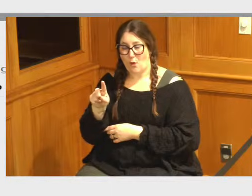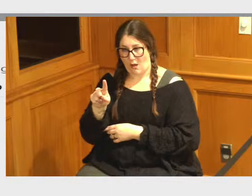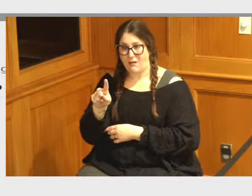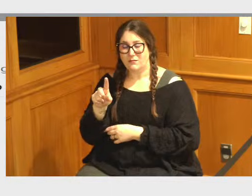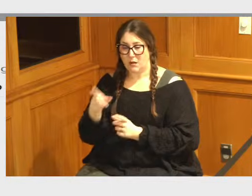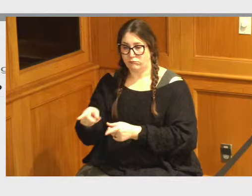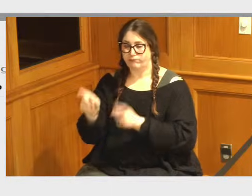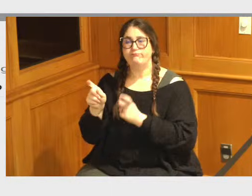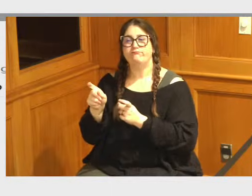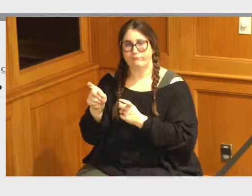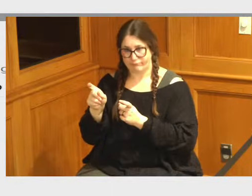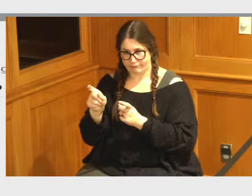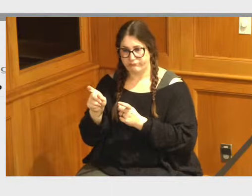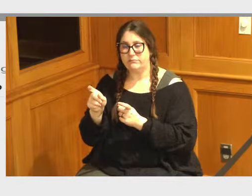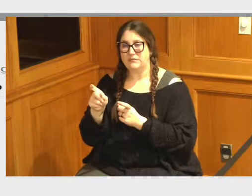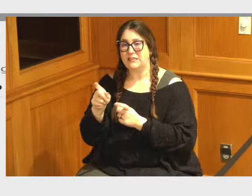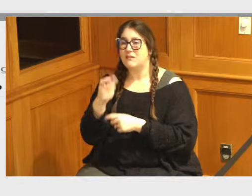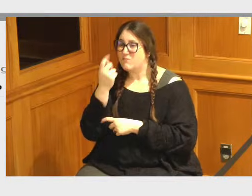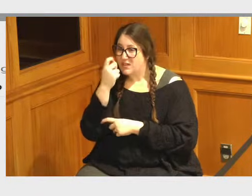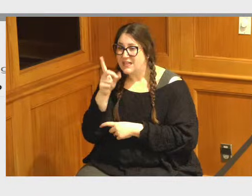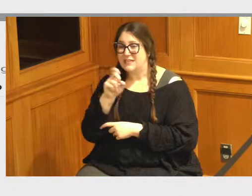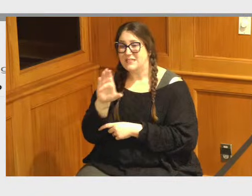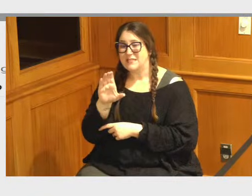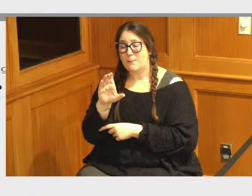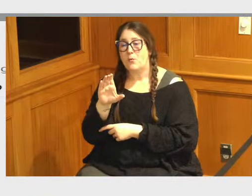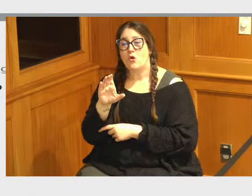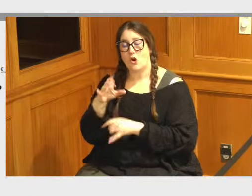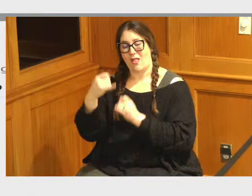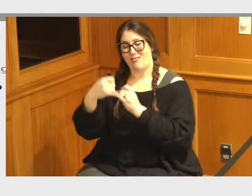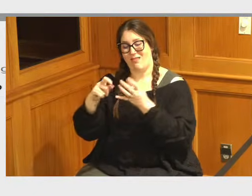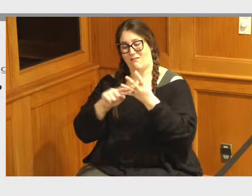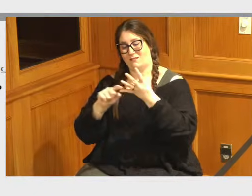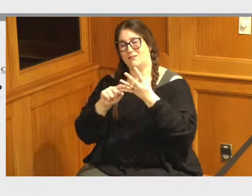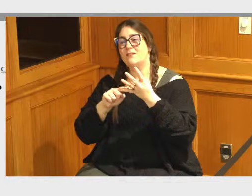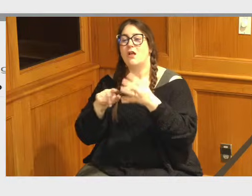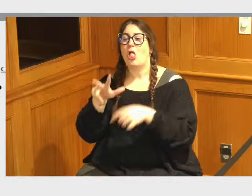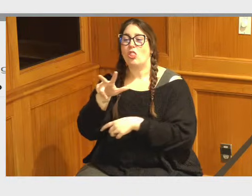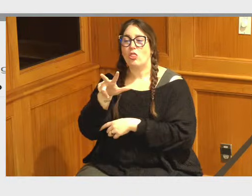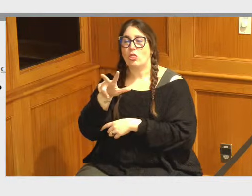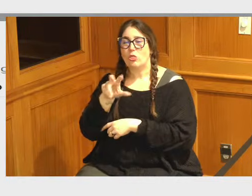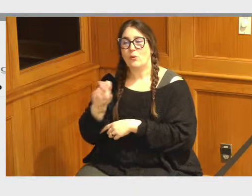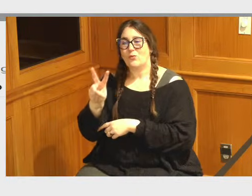Ohio with the last week of December having 302. So, a pretty pretty significant year. In fact,